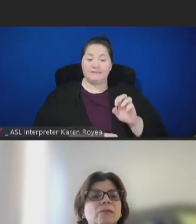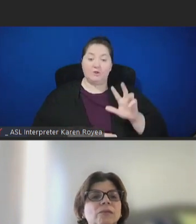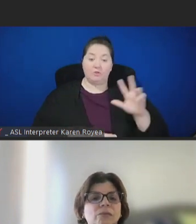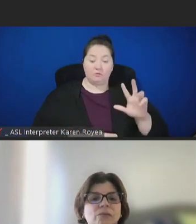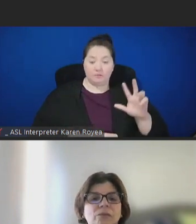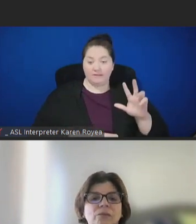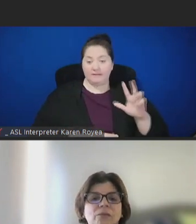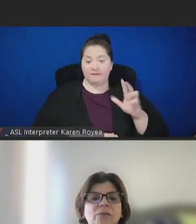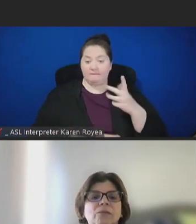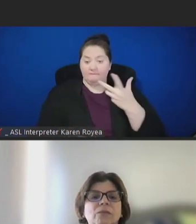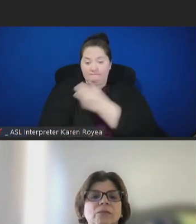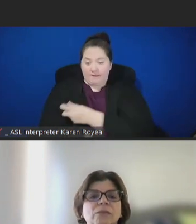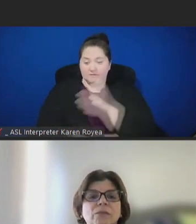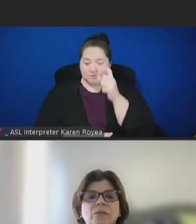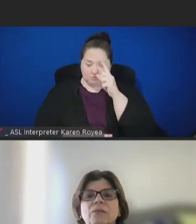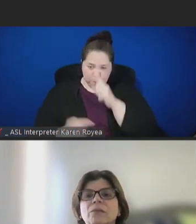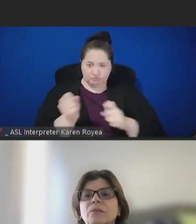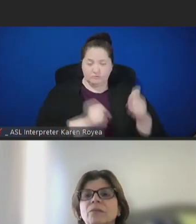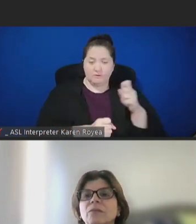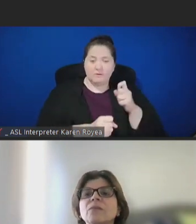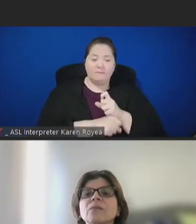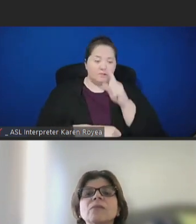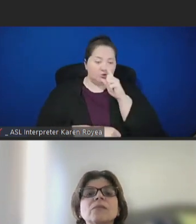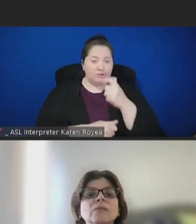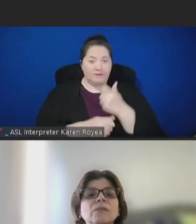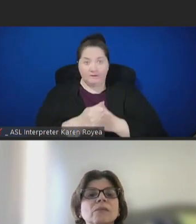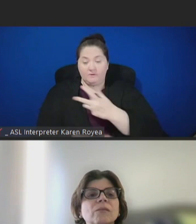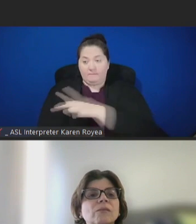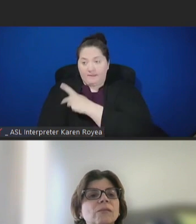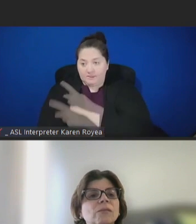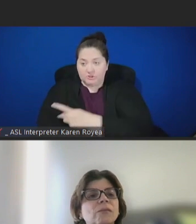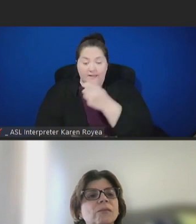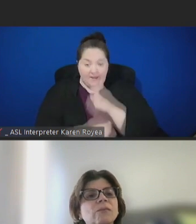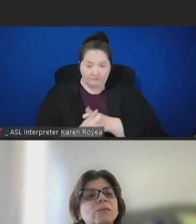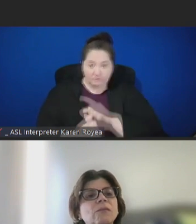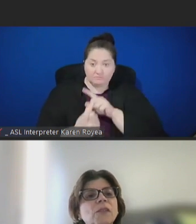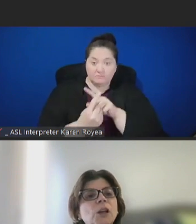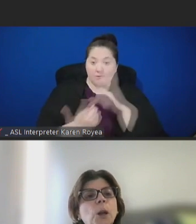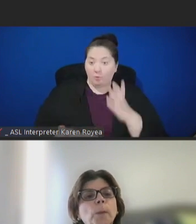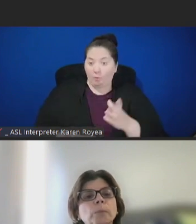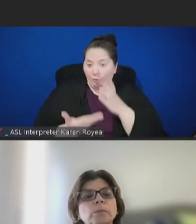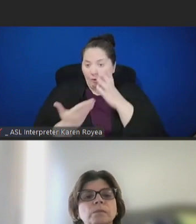which is an effort to ensure that every patient at every encounter is offered every recommended